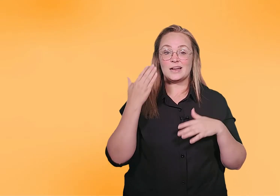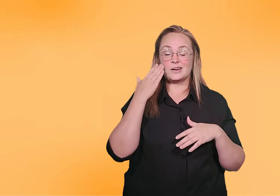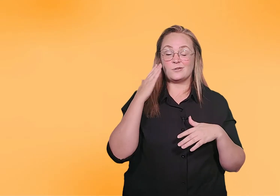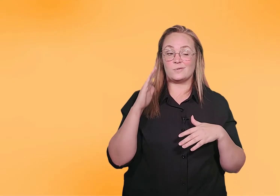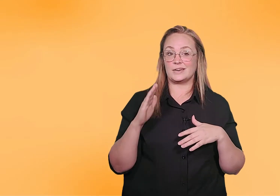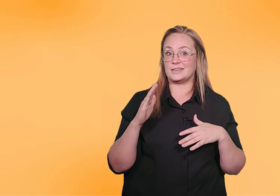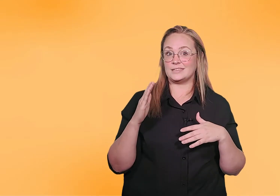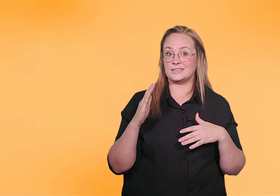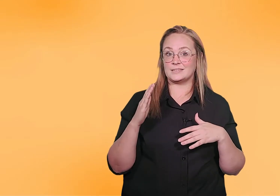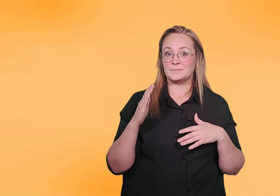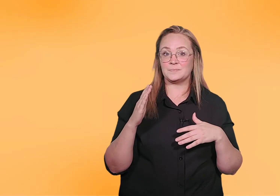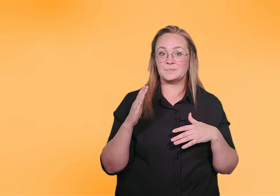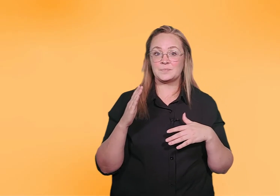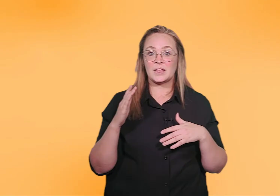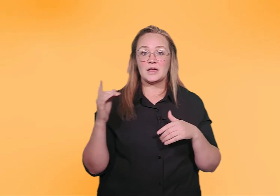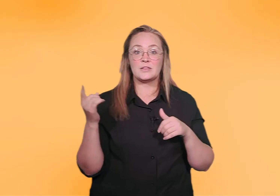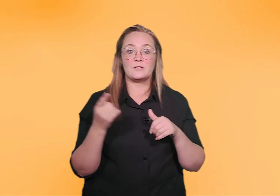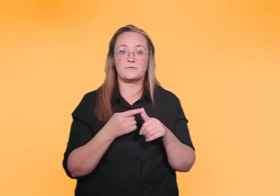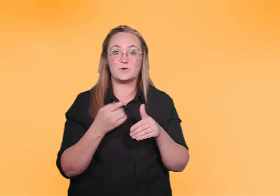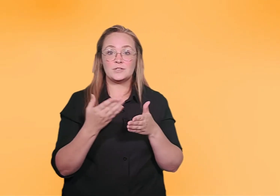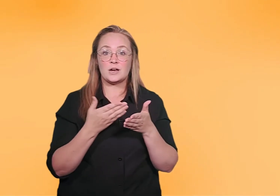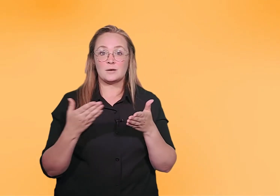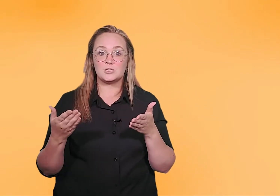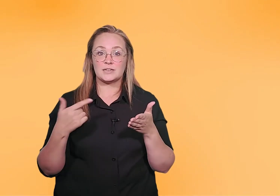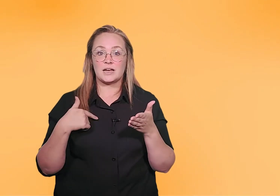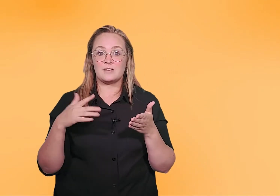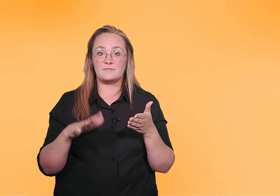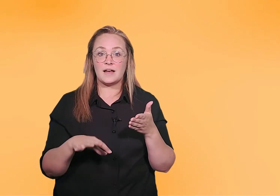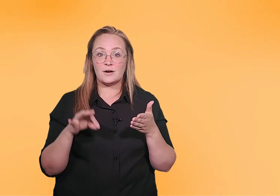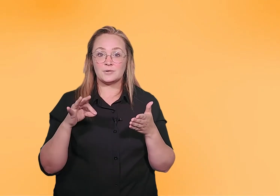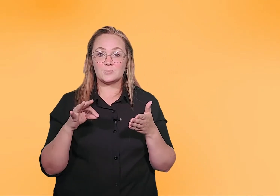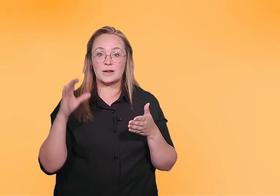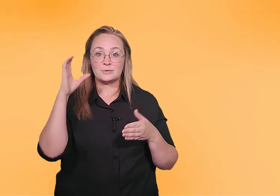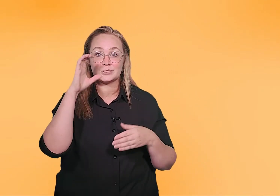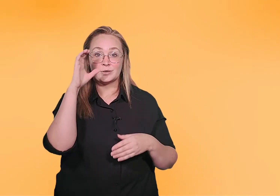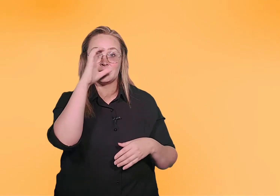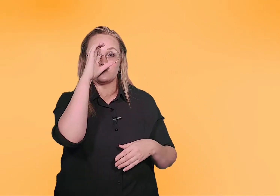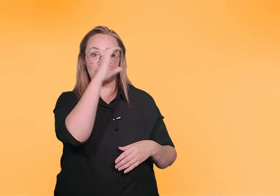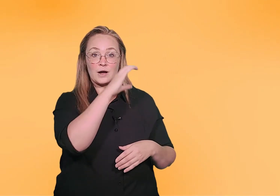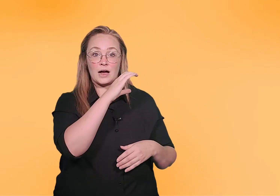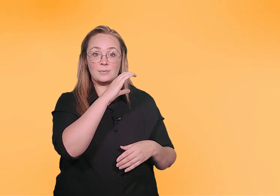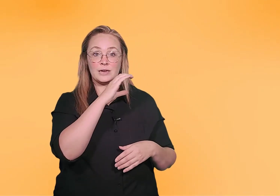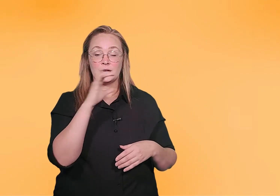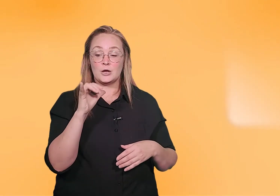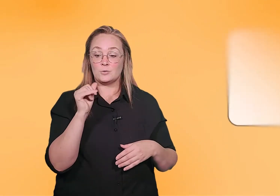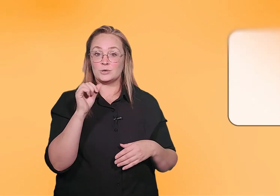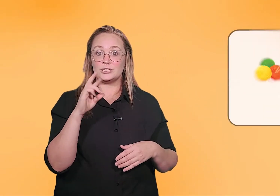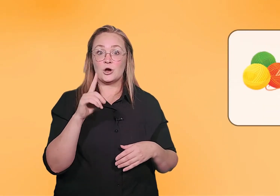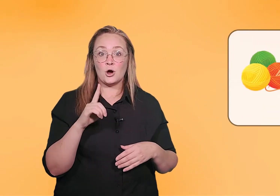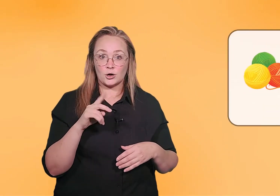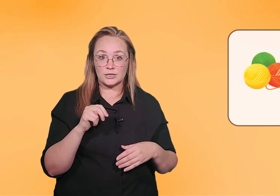might not know what it is. The first object I found when I was looking for a hobby was yarn